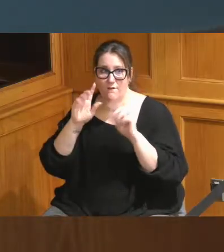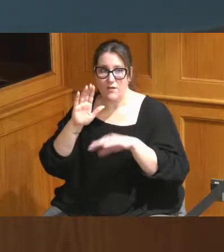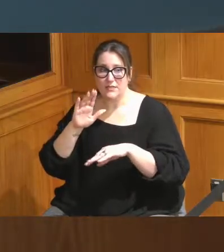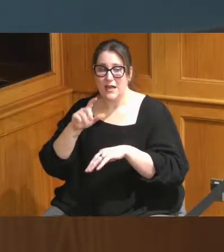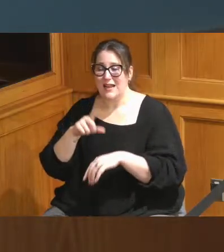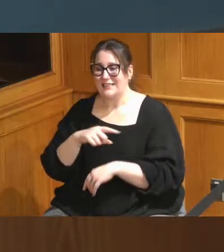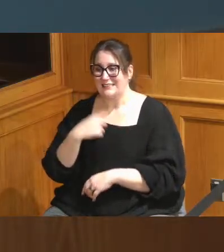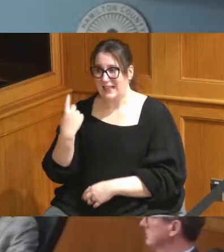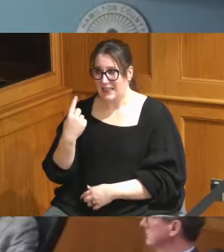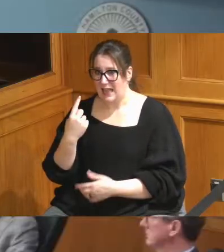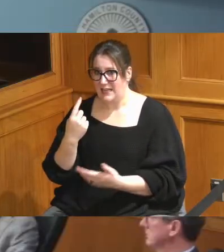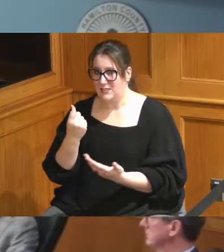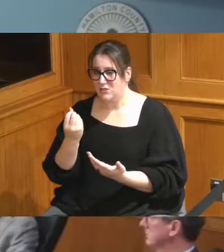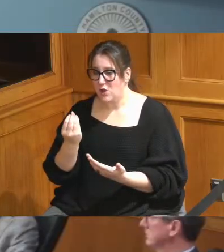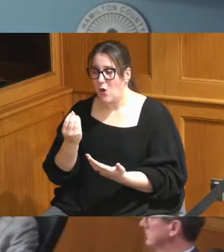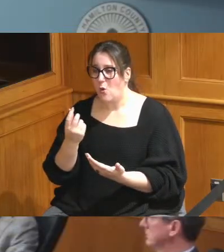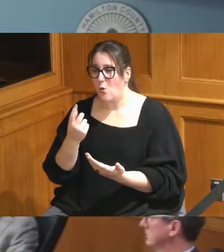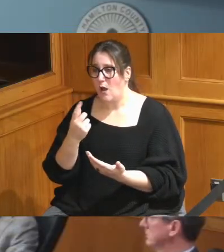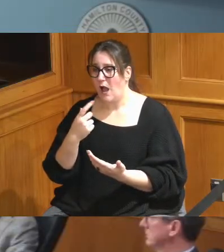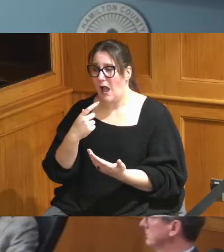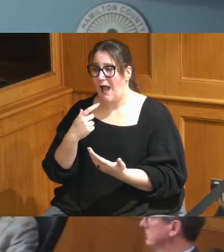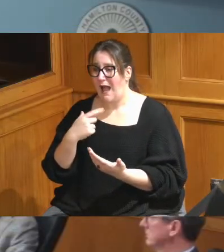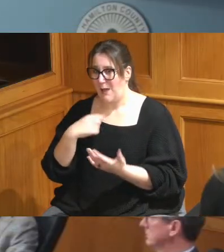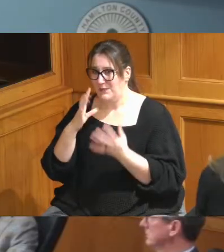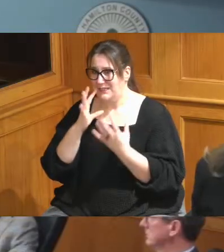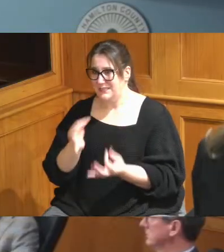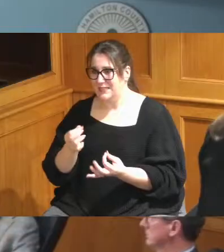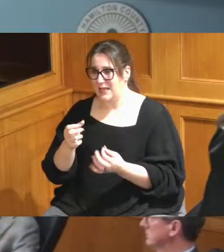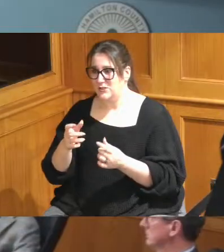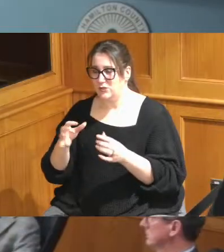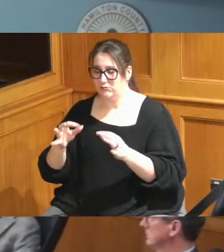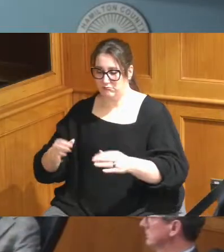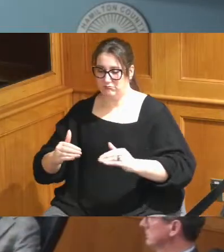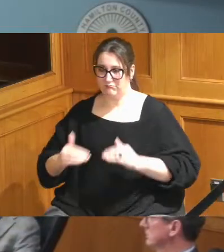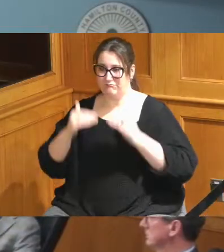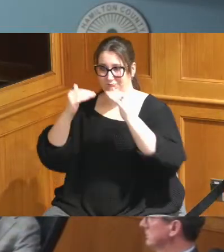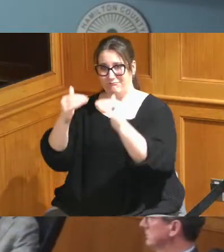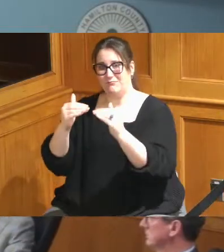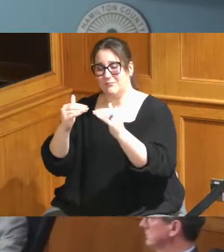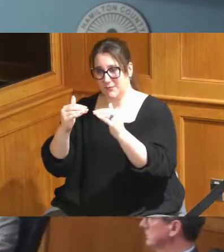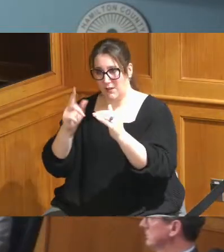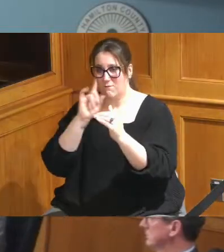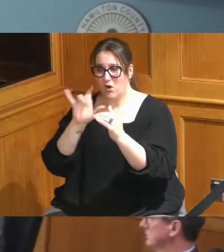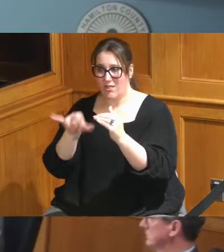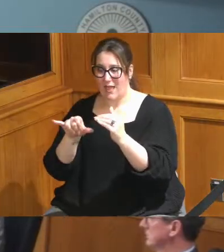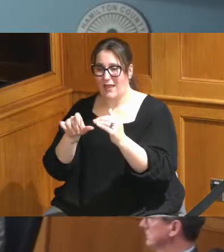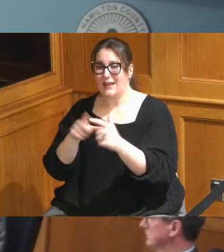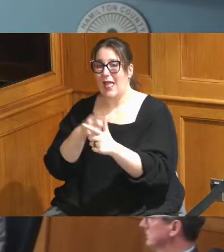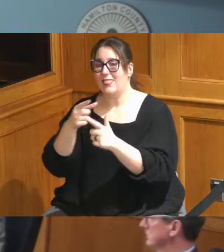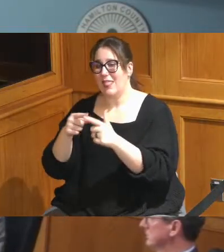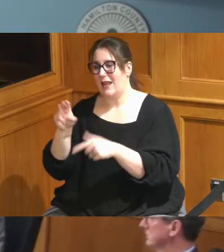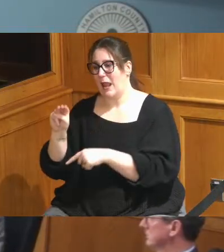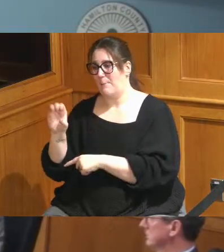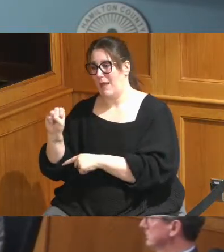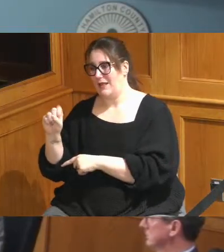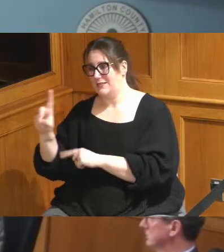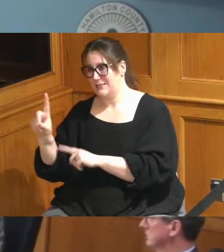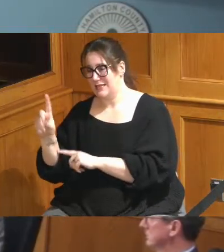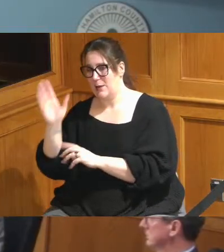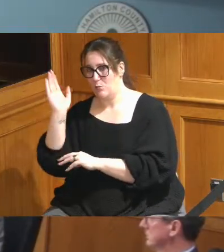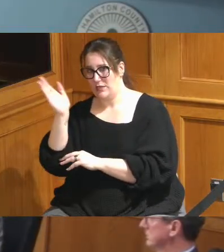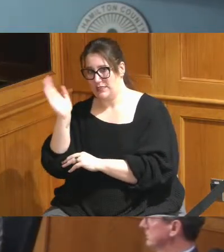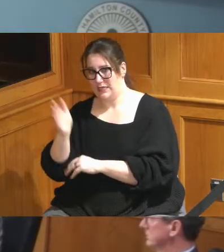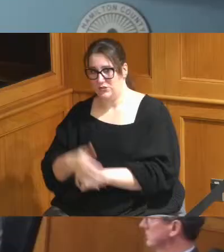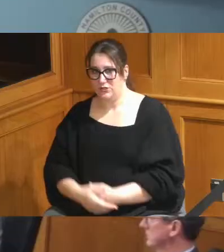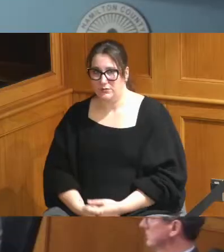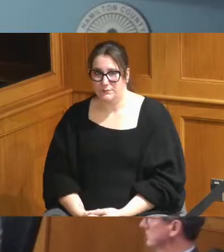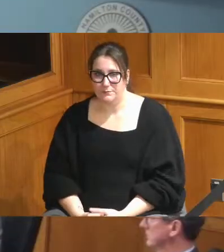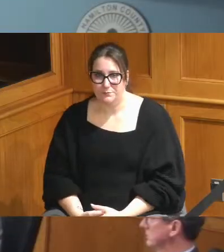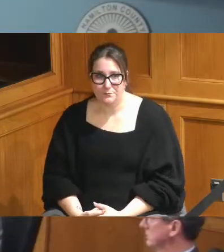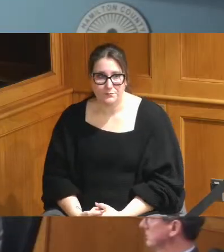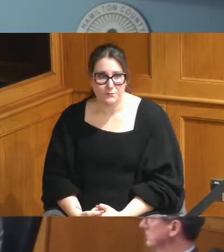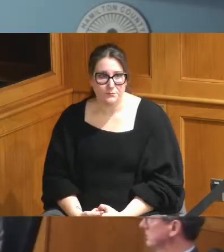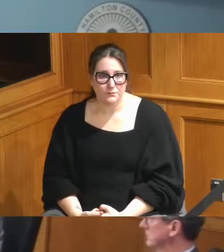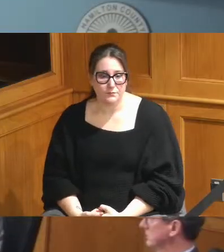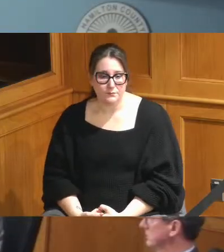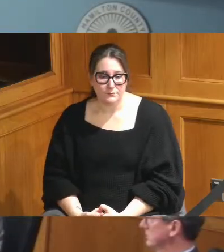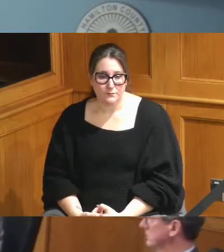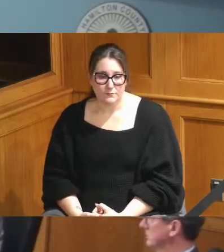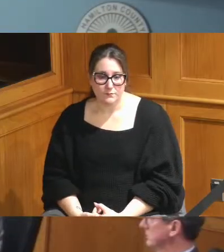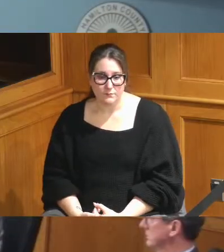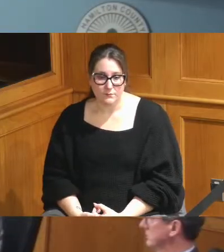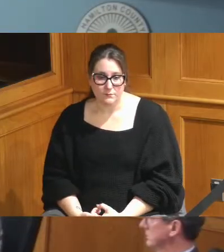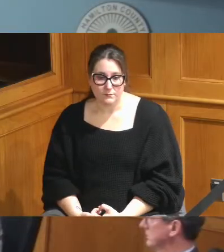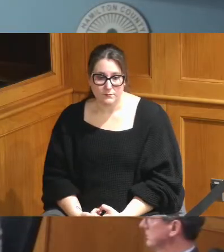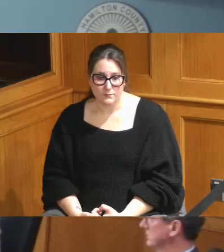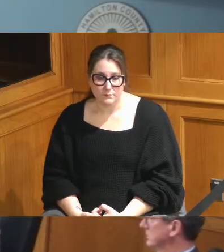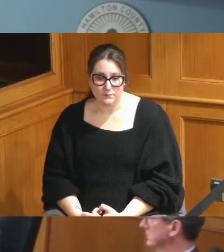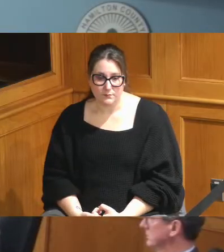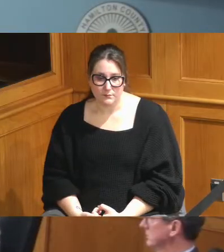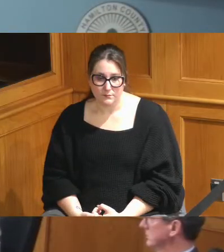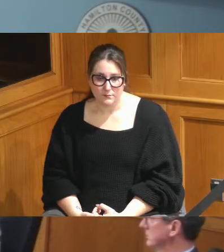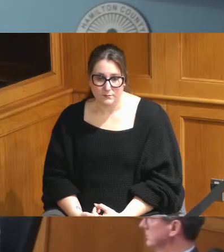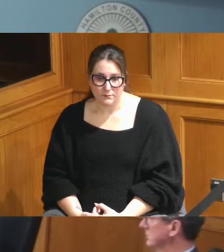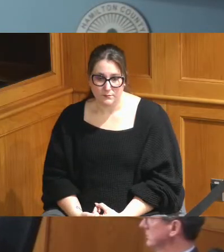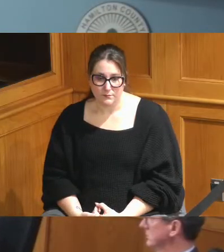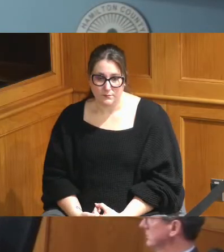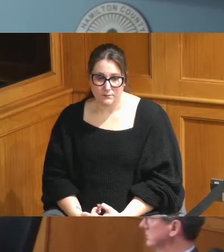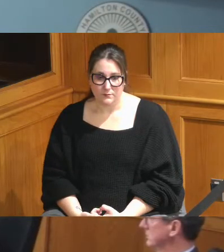doesn't mind, the Sheriff is going to go next and then we'll get to the MSD presentation.